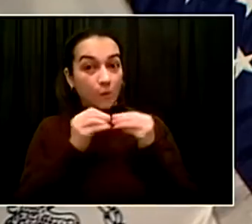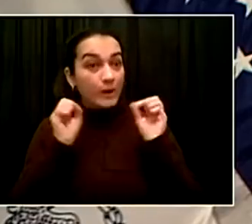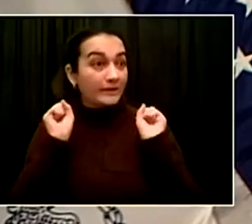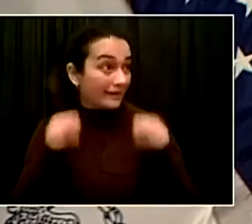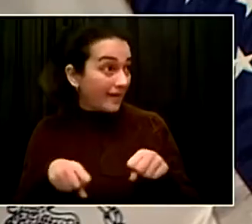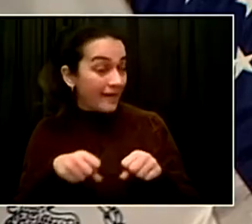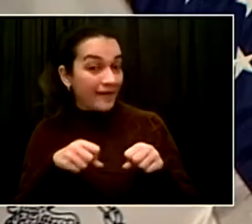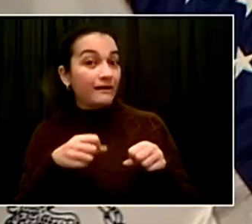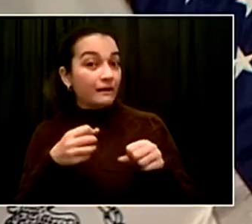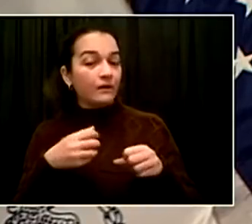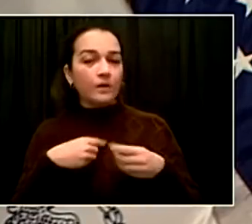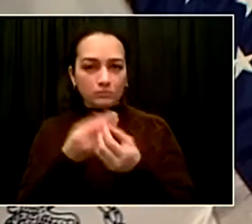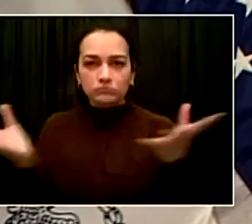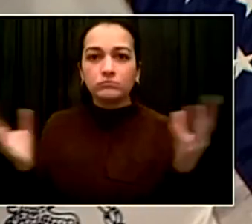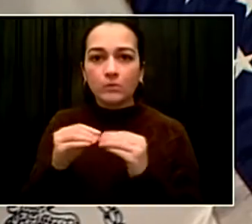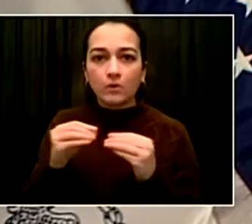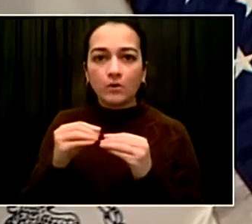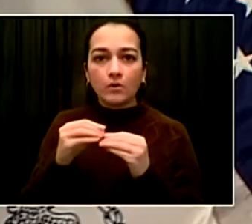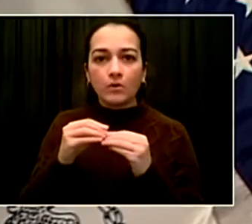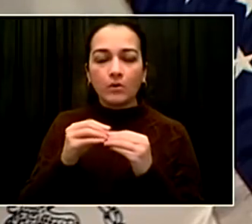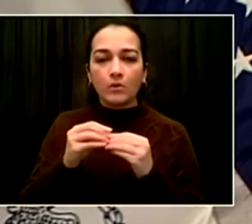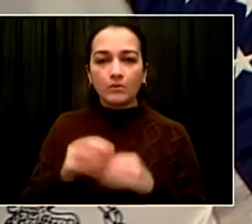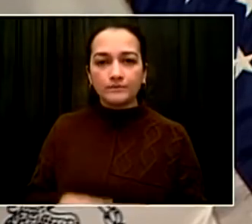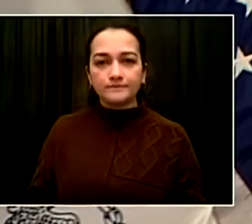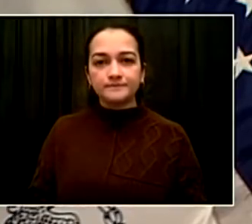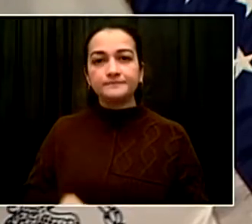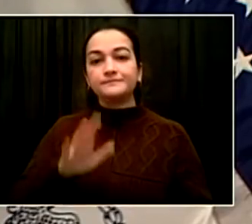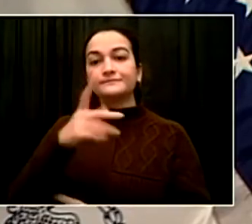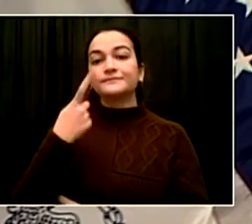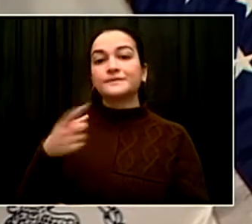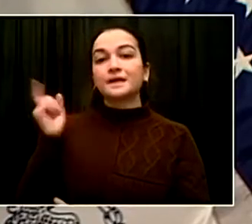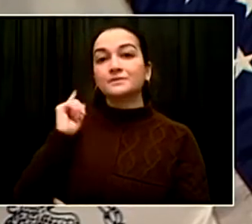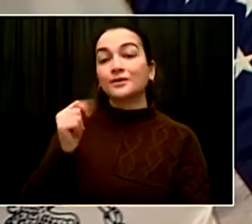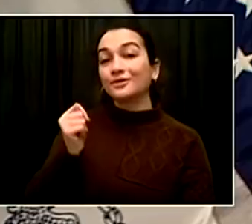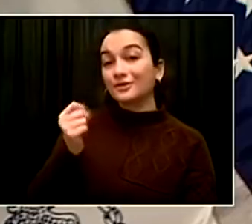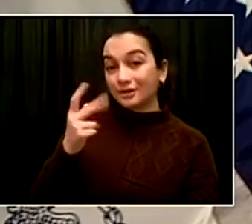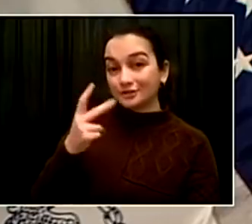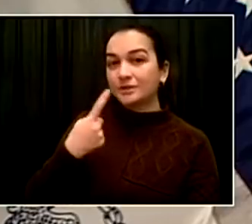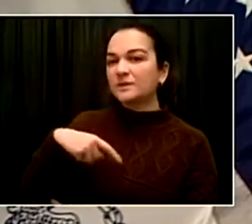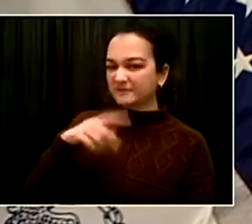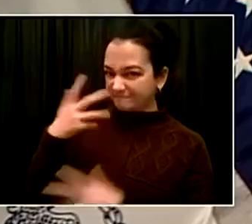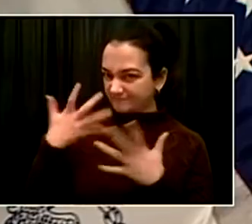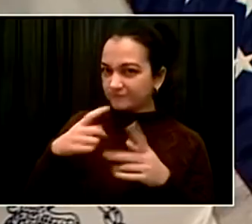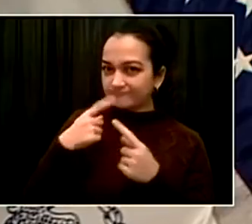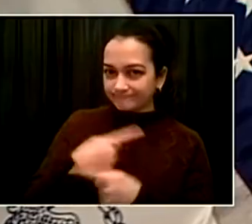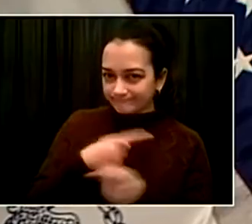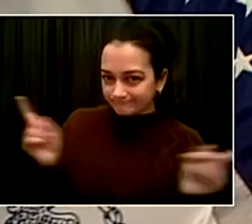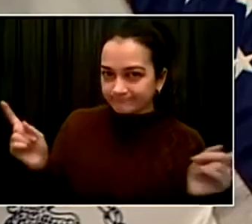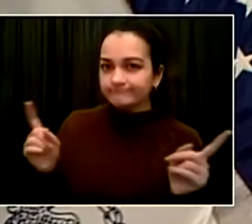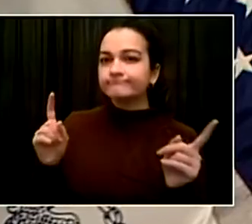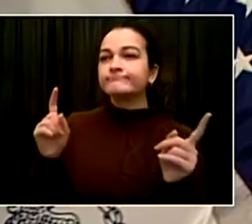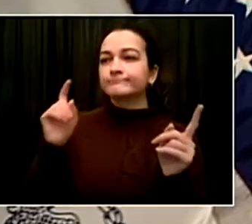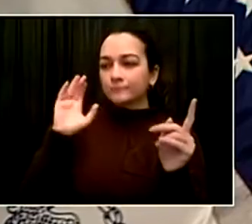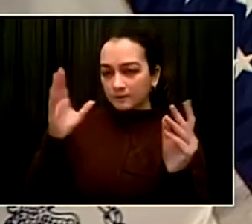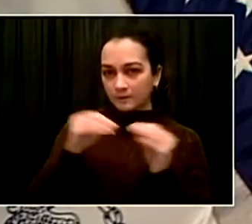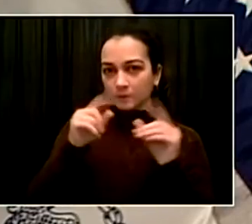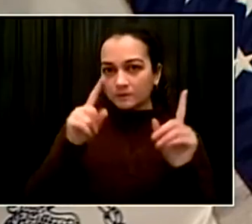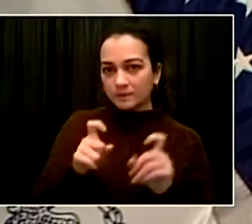NEW YORKERS CAN ANTICIPATE? THANK YOU FOR THE QUESTION, ELIZABETH. IT IS A ROLLING THUNDER SITUATION RIGHT NOW. WE ARE ADDING AS WE GO ALONG. AS WE GET ADDITIONAL CAPACITY, WE WILL PUT IT UP IN DIFFERET